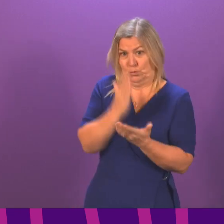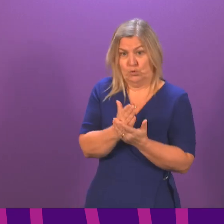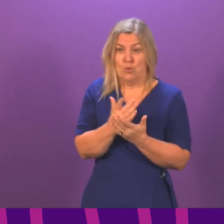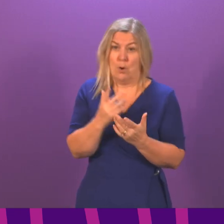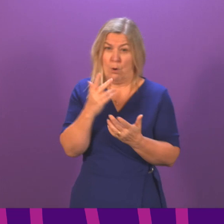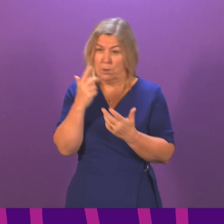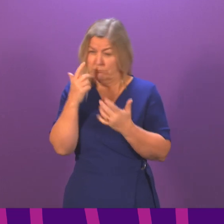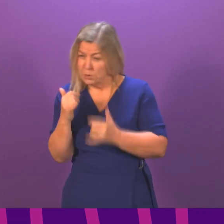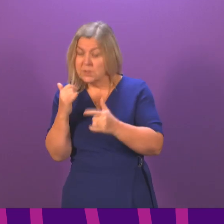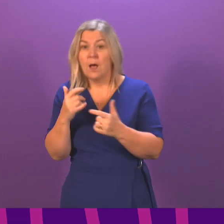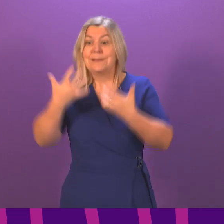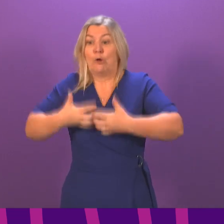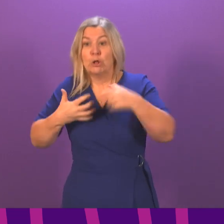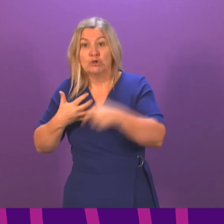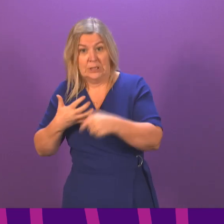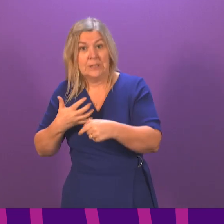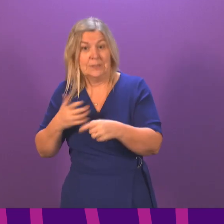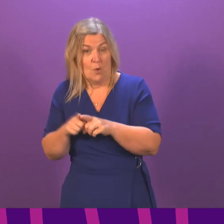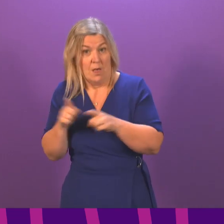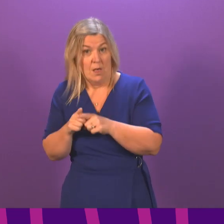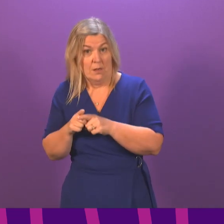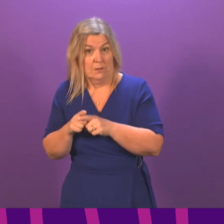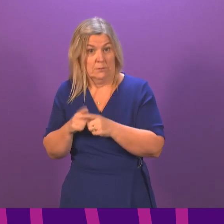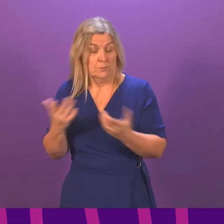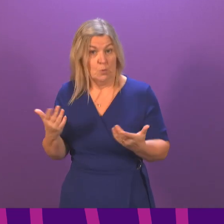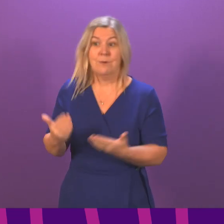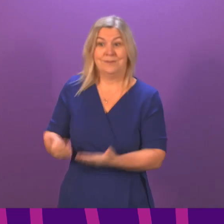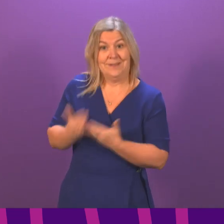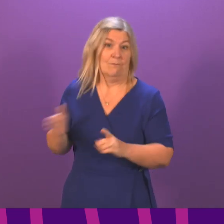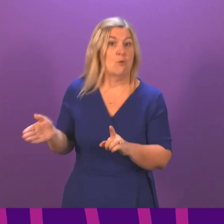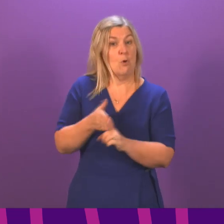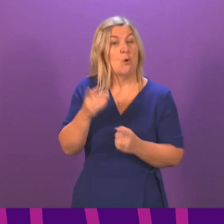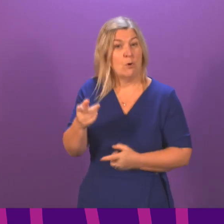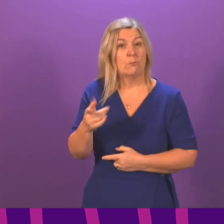working in care homes are not yet familiar with and continuing to keep those who are